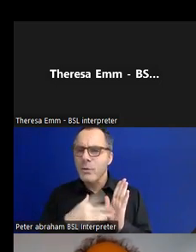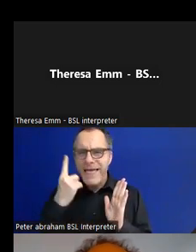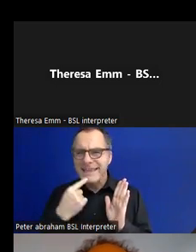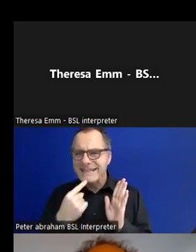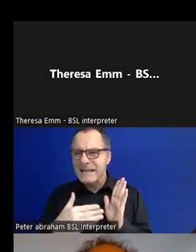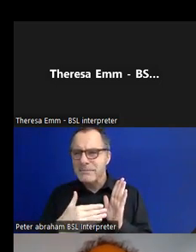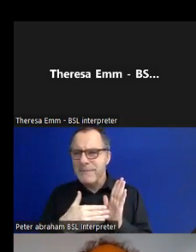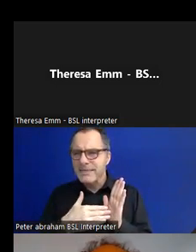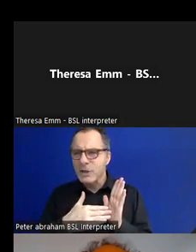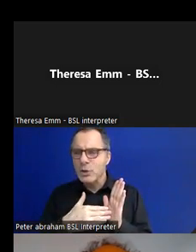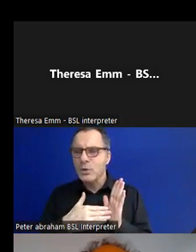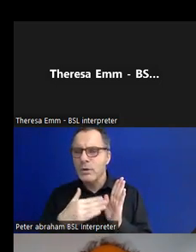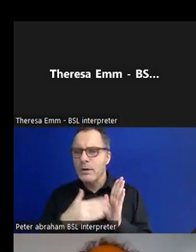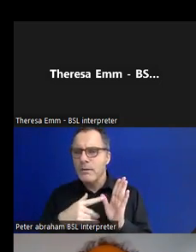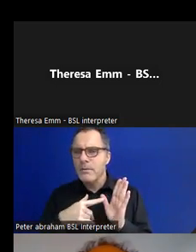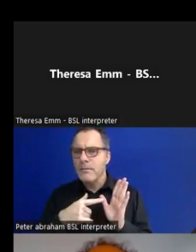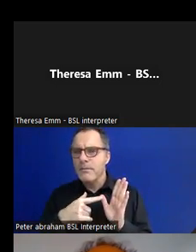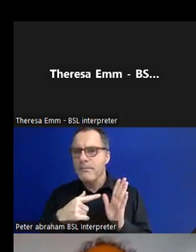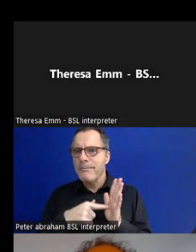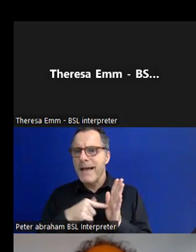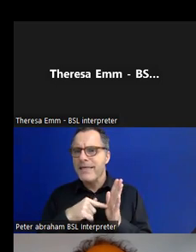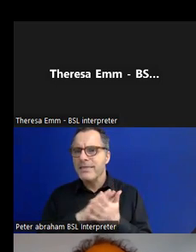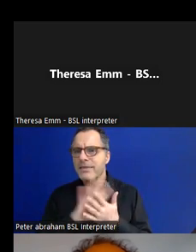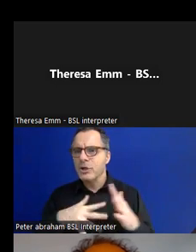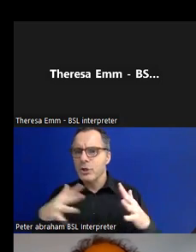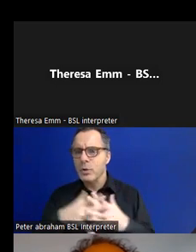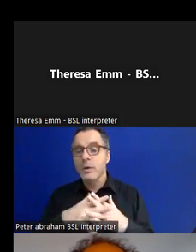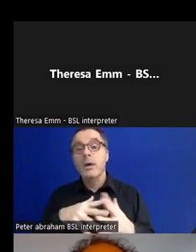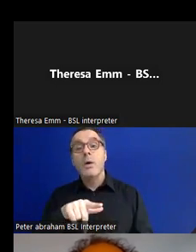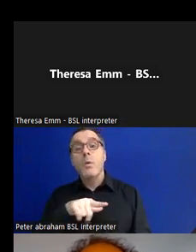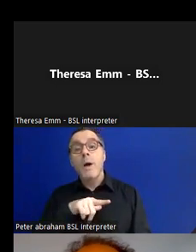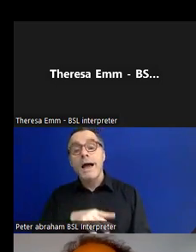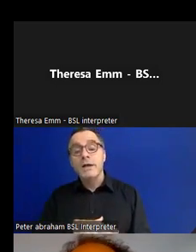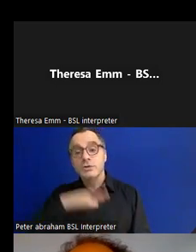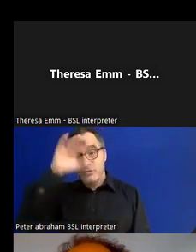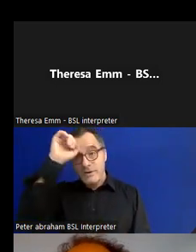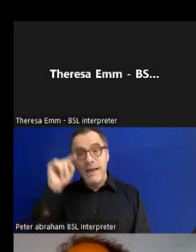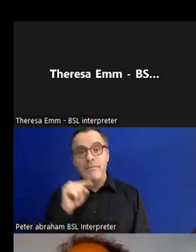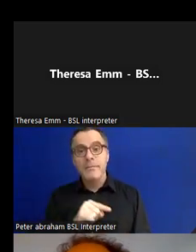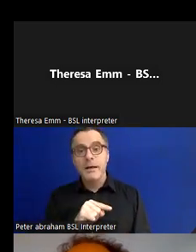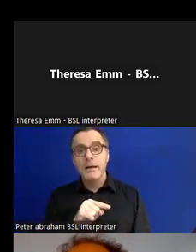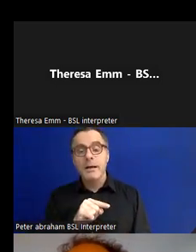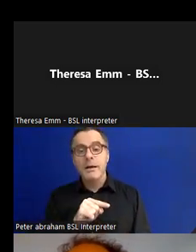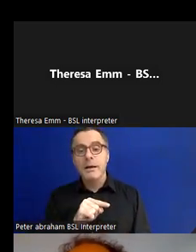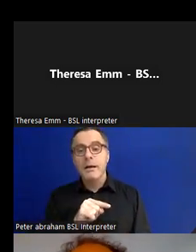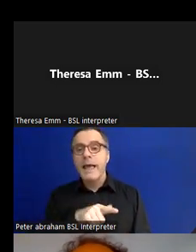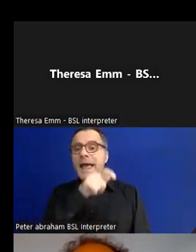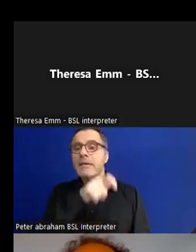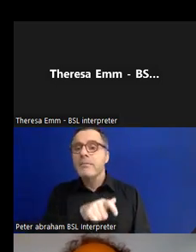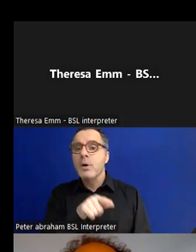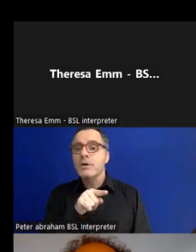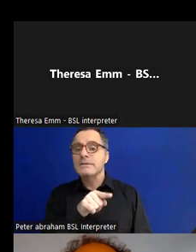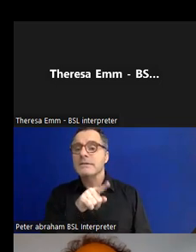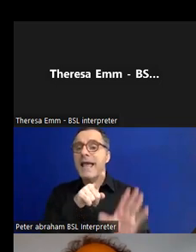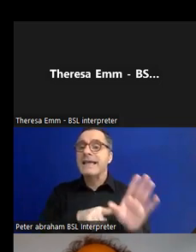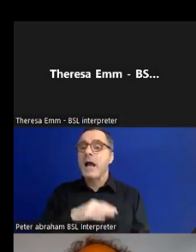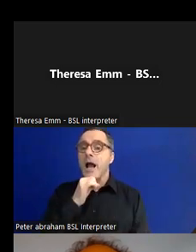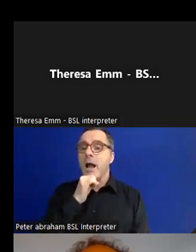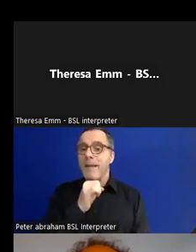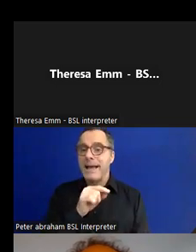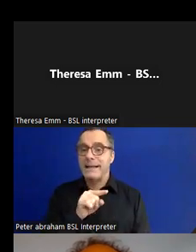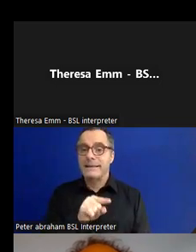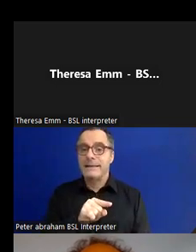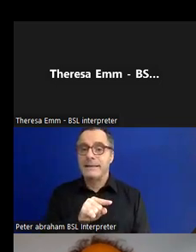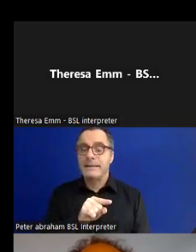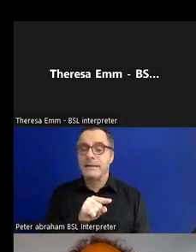and this quilt was made in commemoration of Connor Sparrowhawk who was a young man who died